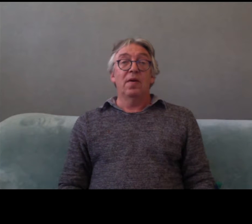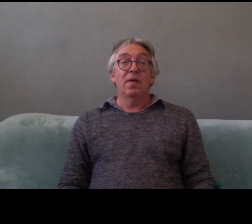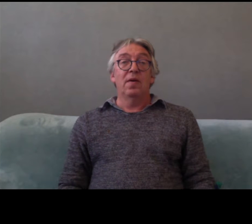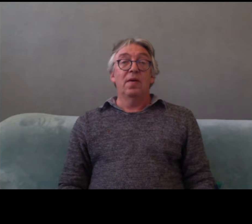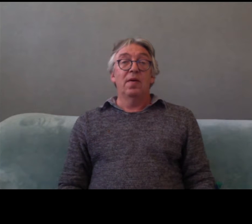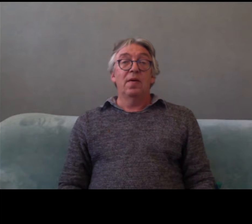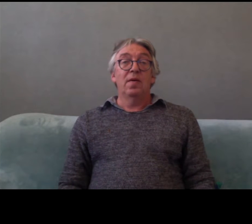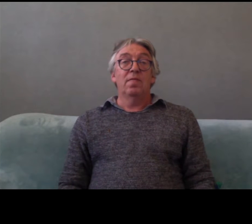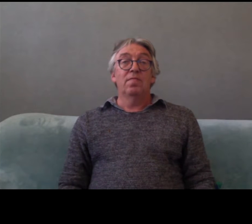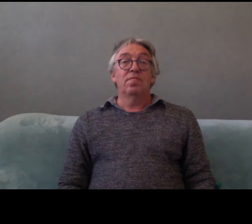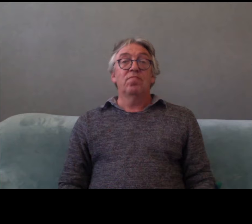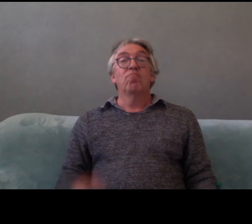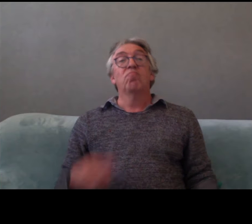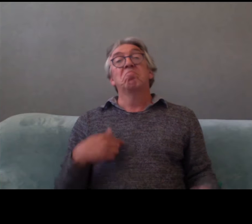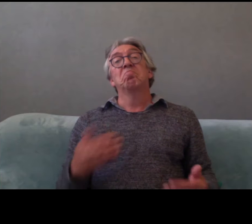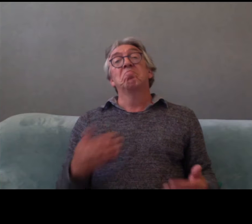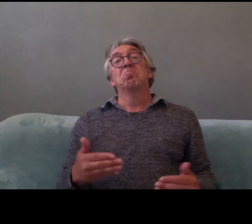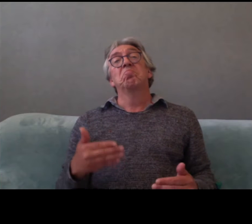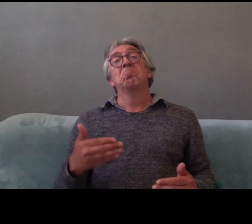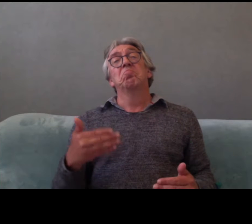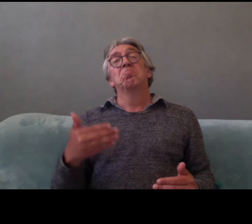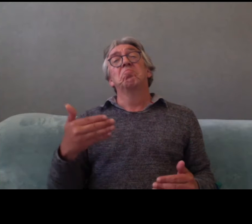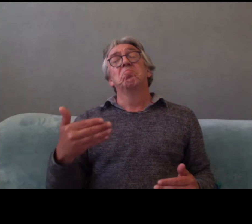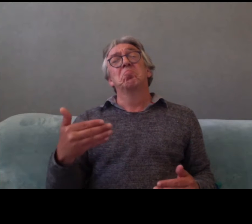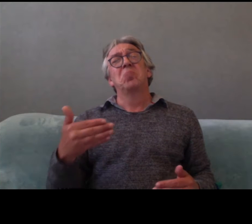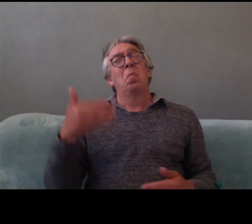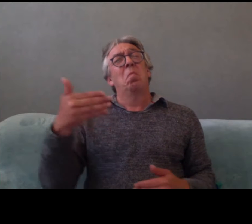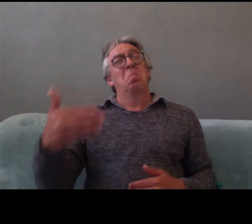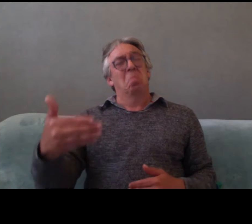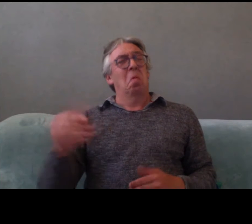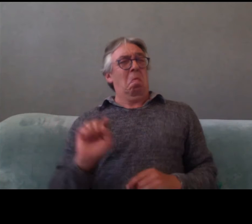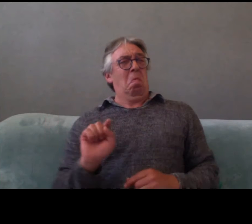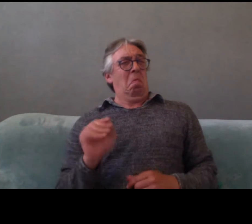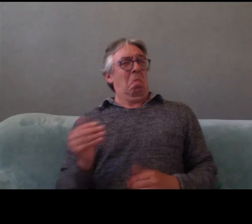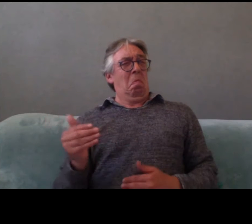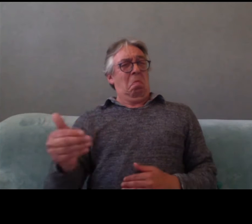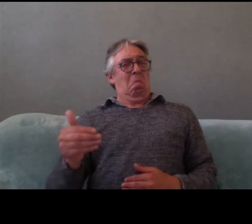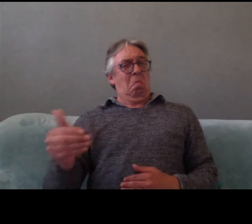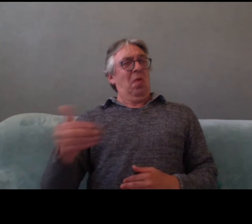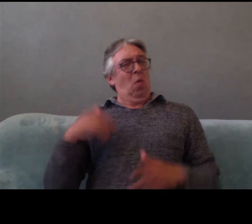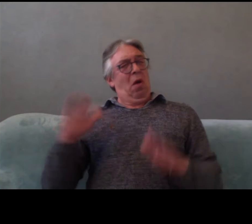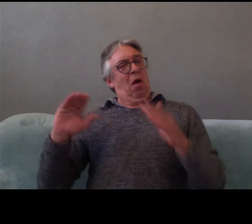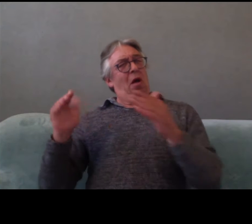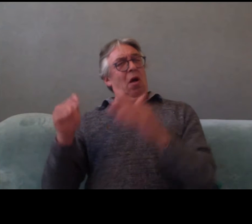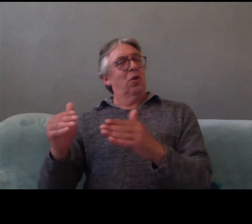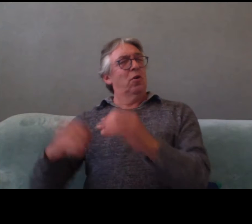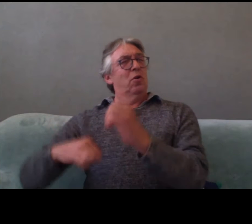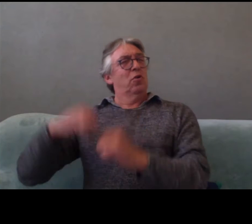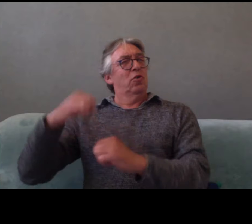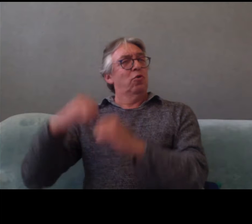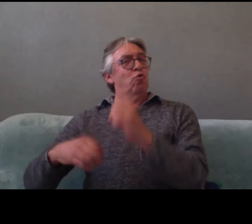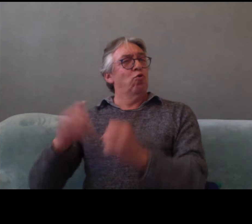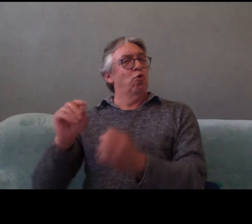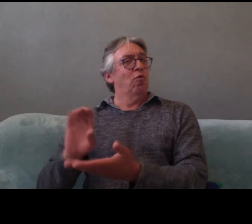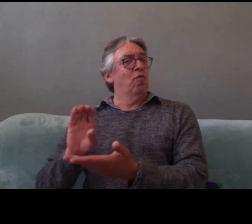about the way the Structural Funds can and should be used